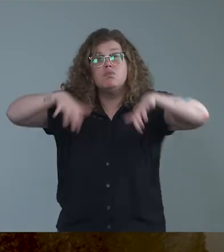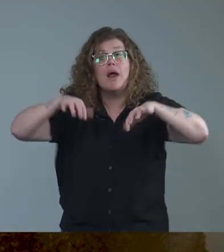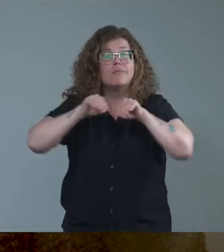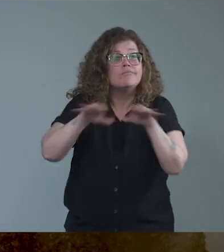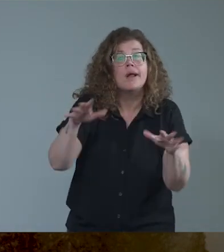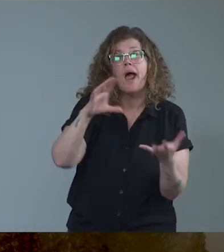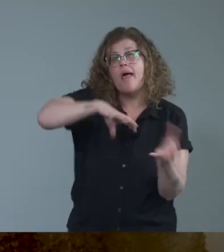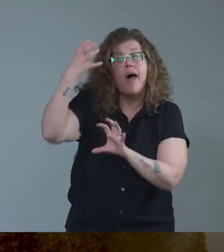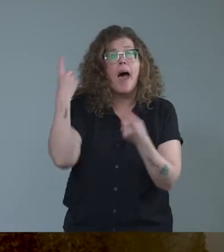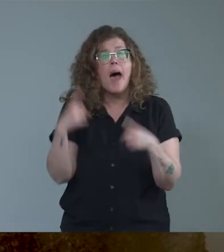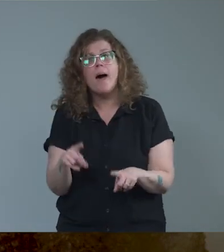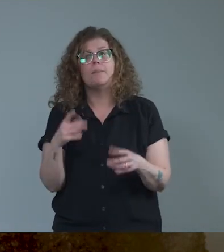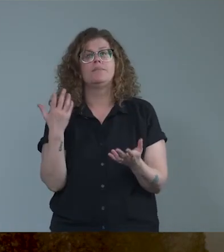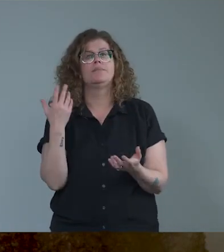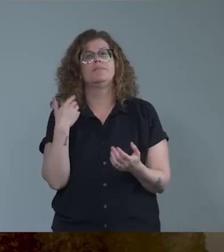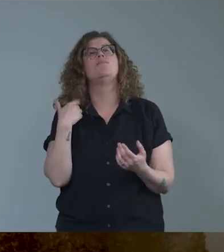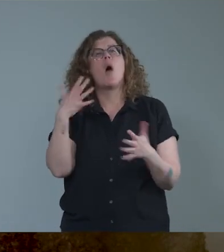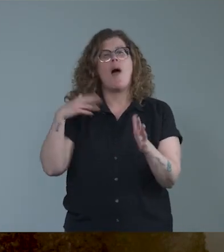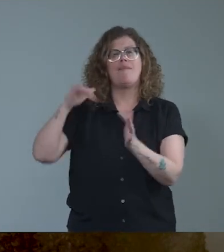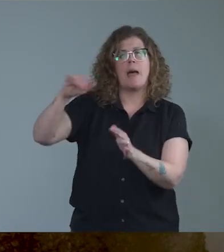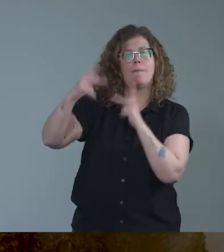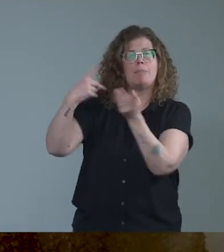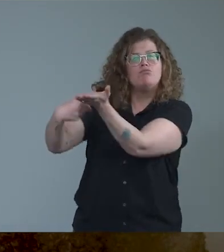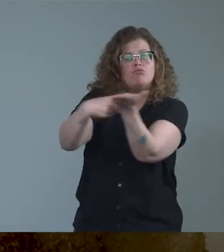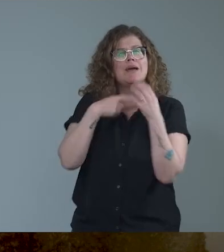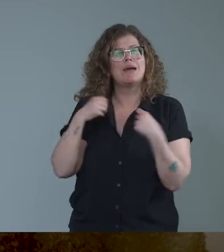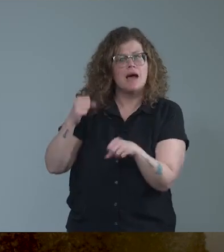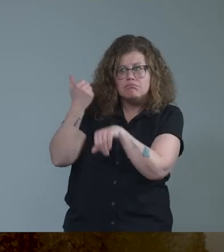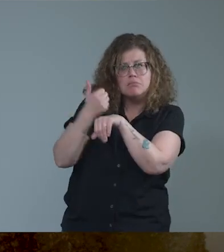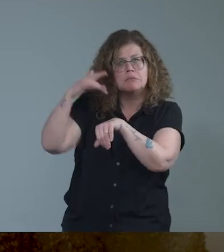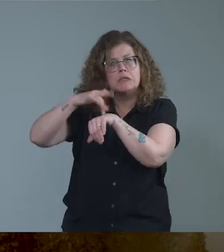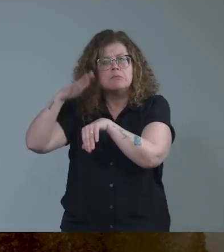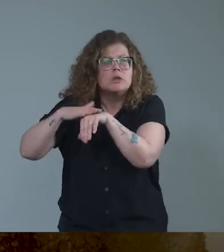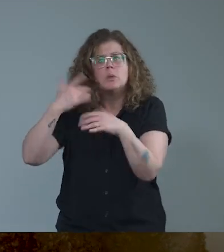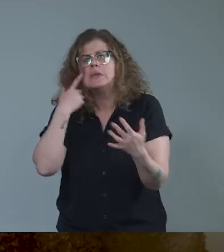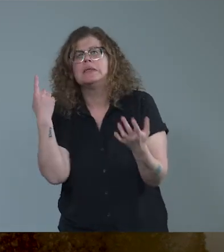it's going to be coming in pretty quick. Do I need this application, that application? Then I like to get it in writing just